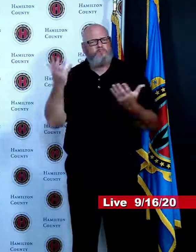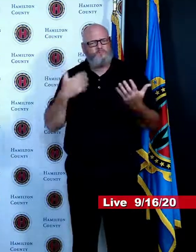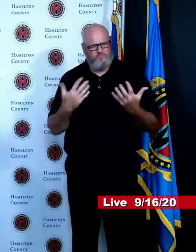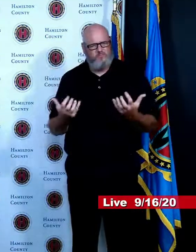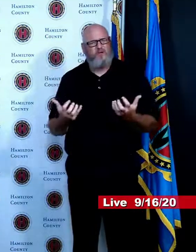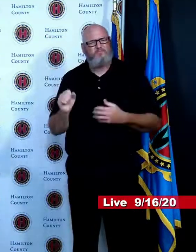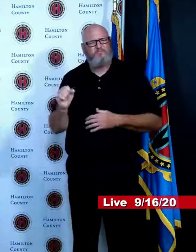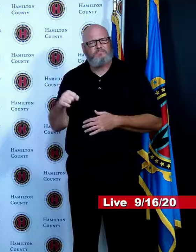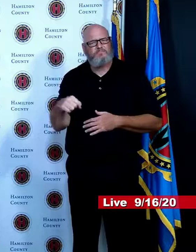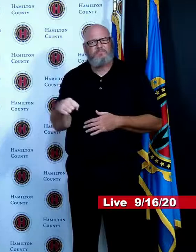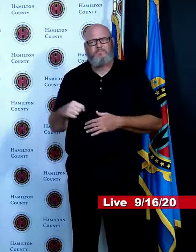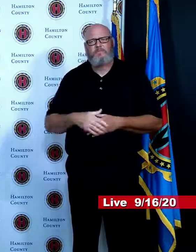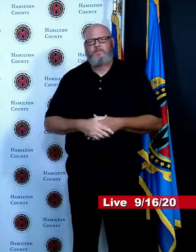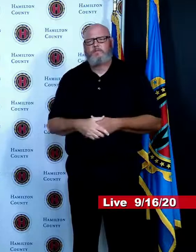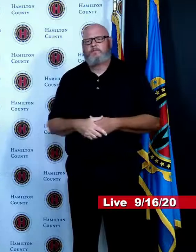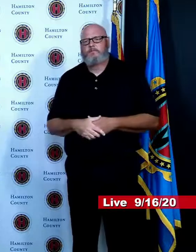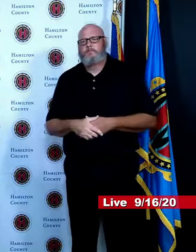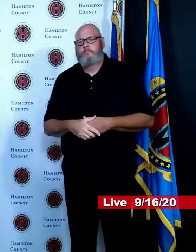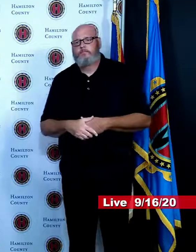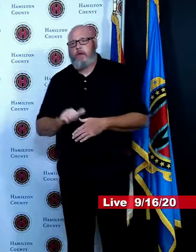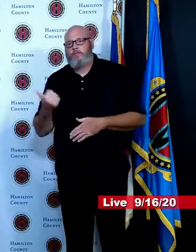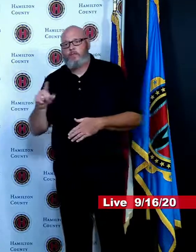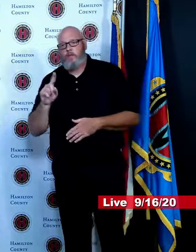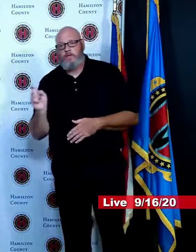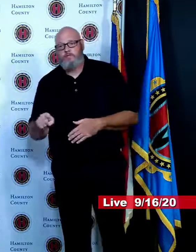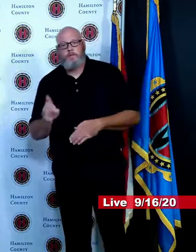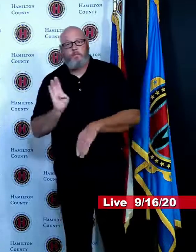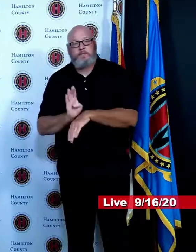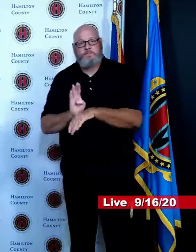with the Business Courier hi Chris